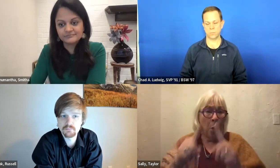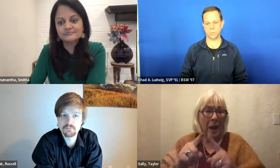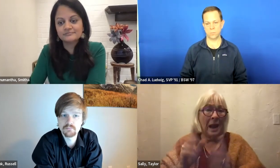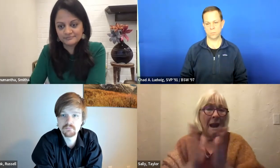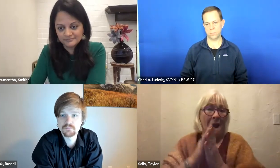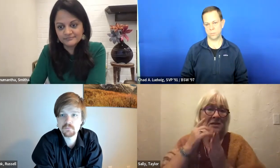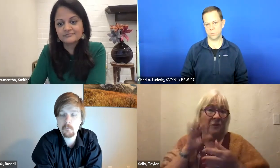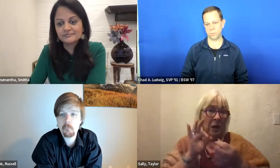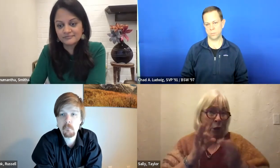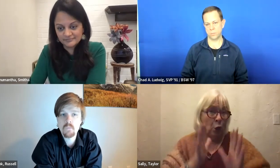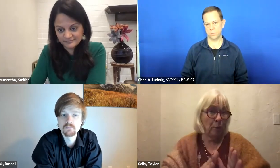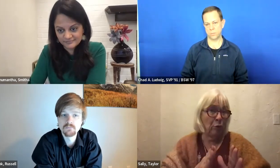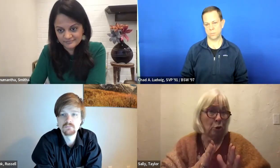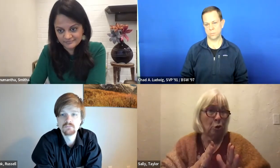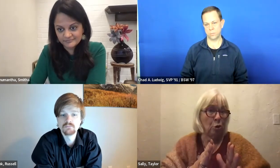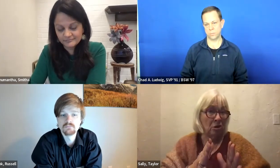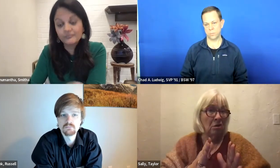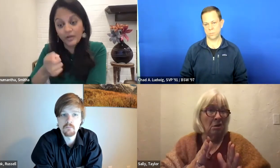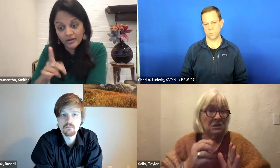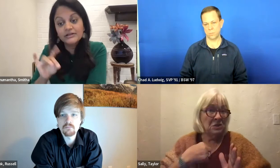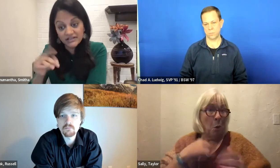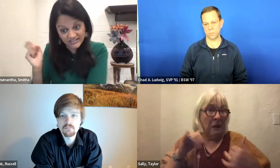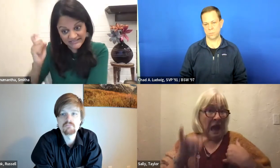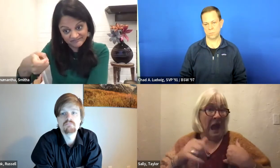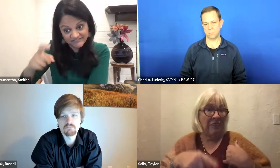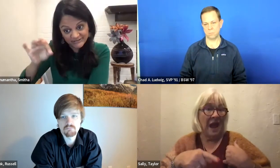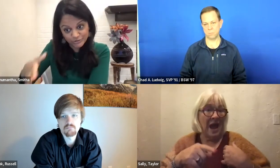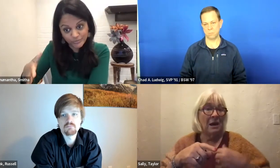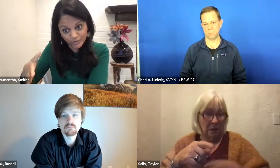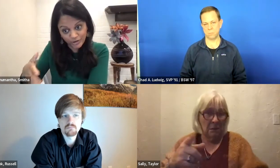They had support groups there, so I asked for an interpreter to attend one of the meetings,